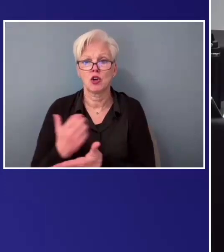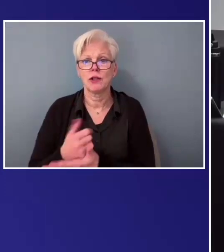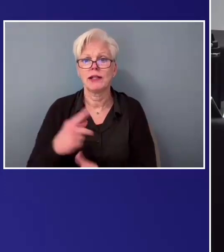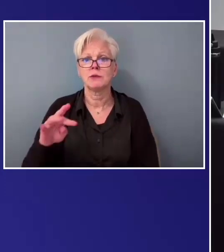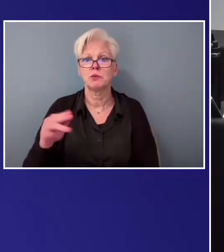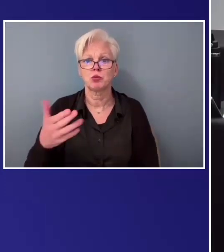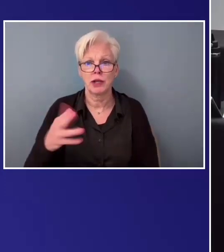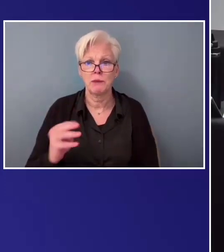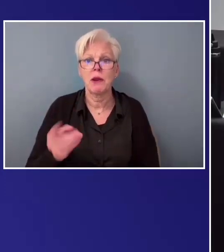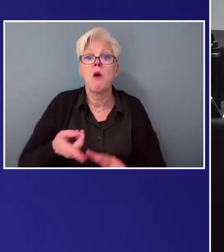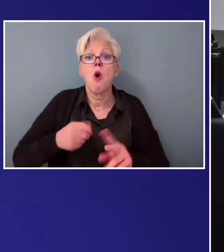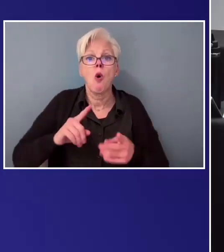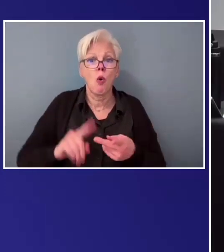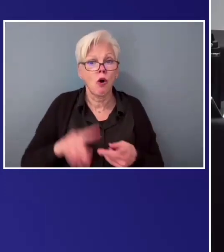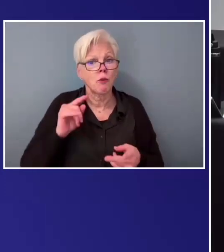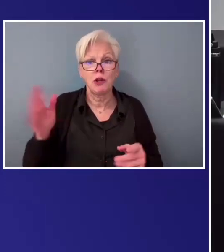Or we could have eliminated them entirely.